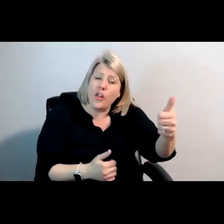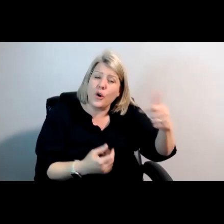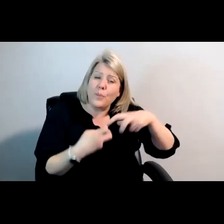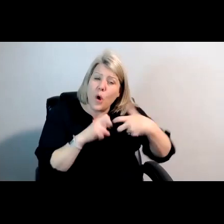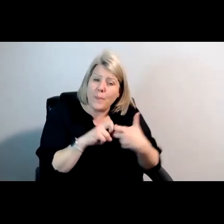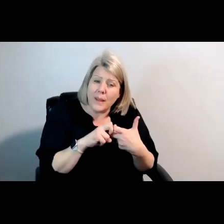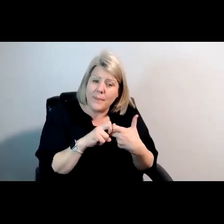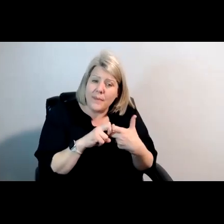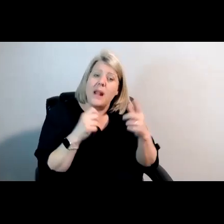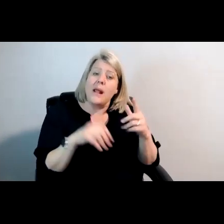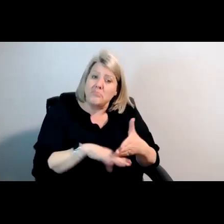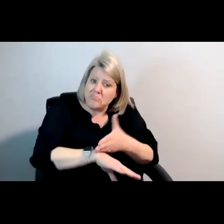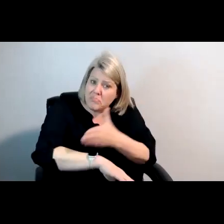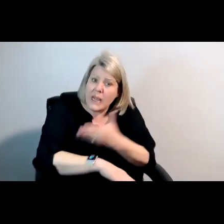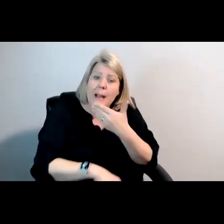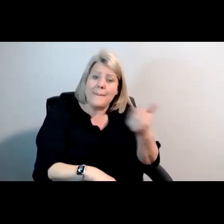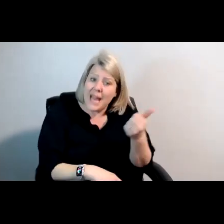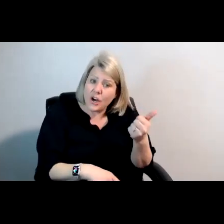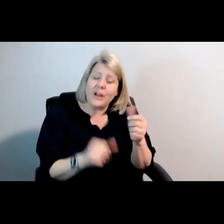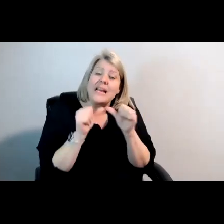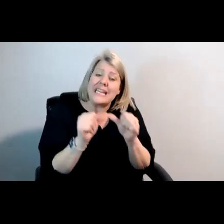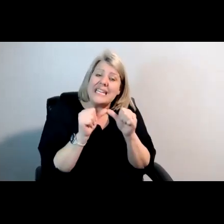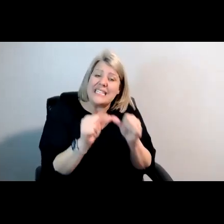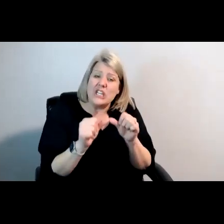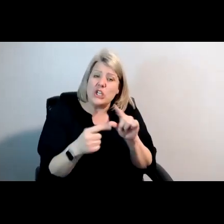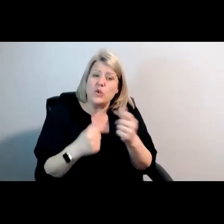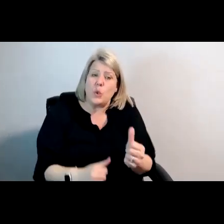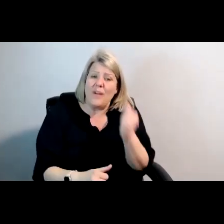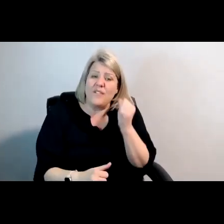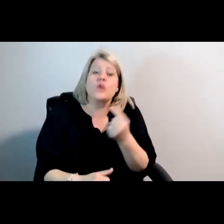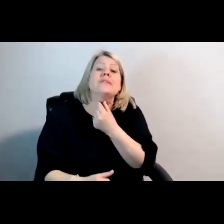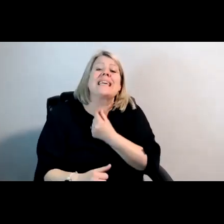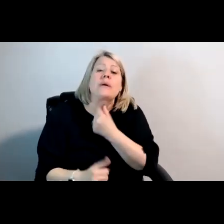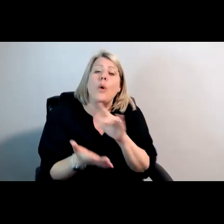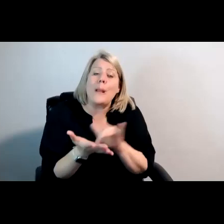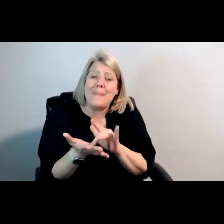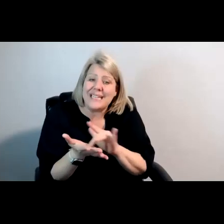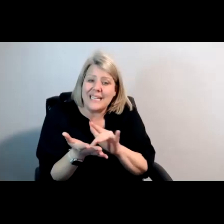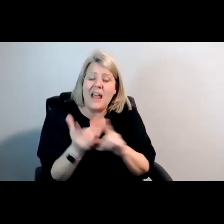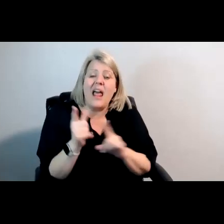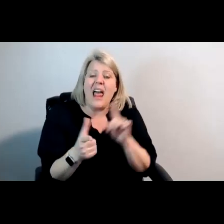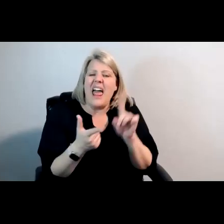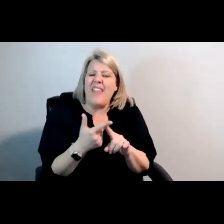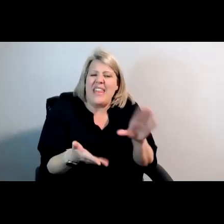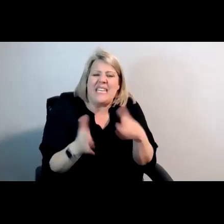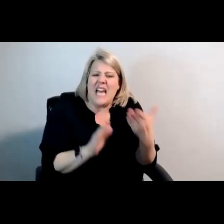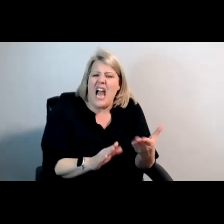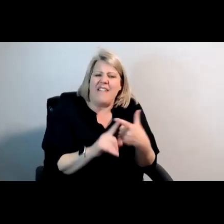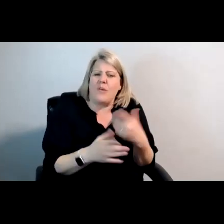got better, continued to refuse the thyroid medication, and died of something else ultimately.